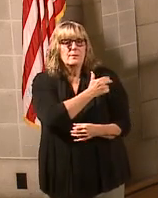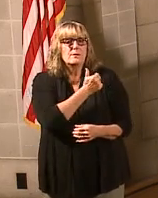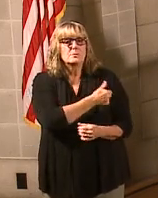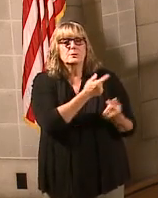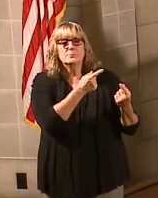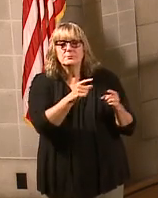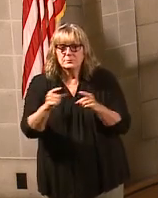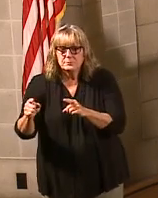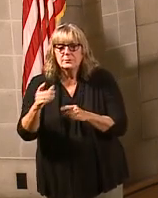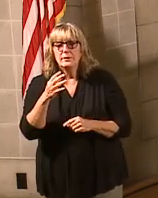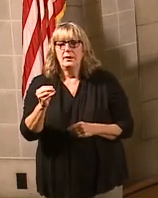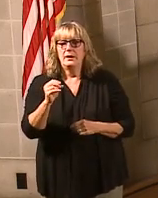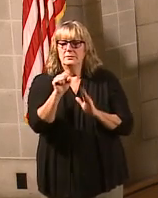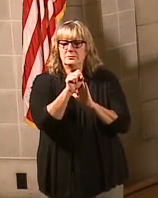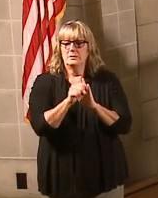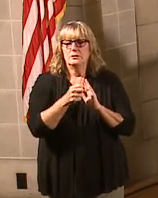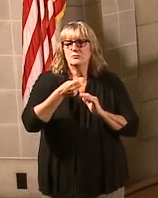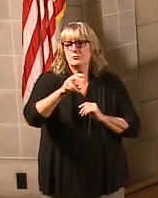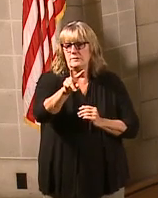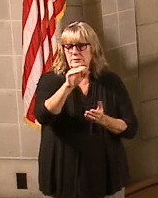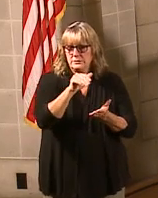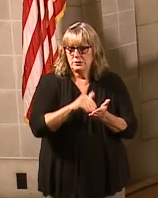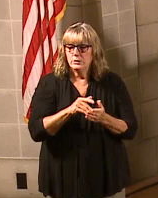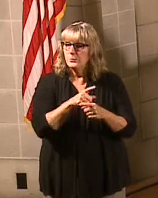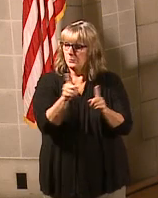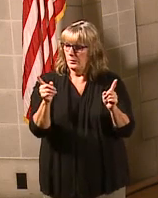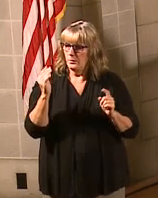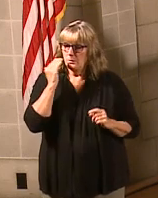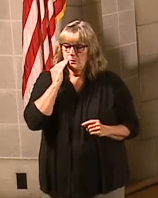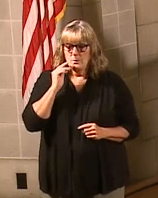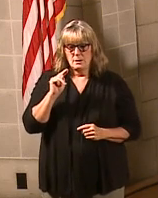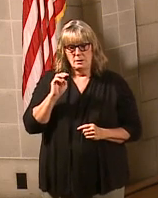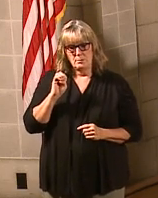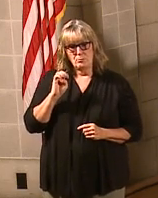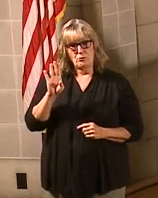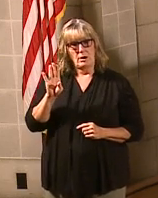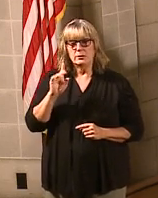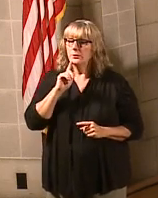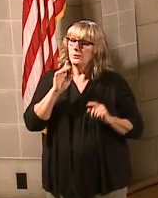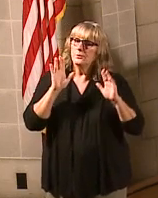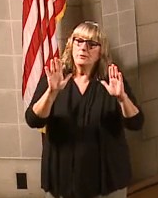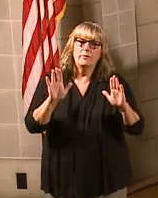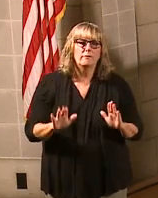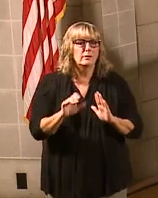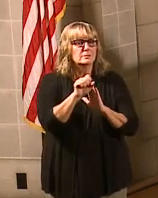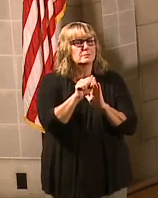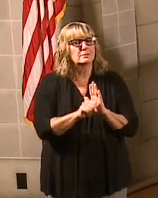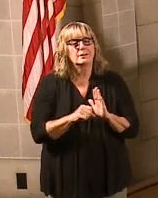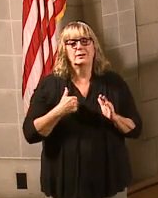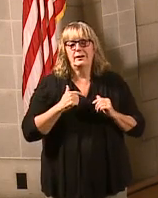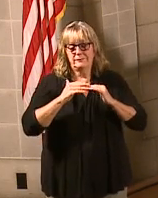GOOD AFTERNOON. I'D LIKE TO TAKE SOME TIME TO TALK TO YOU ABOUT CURRENT